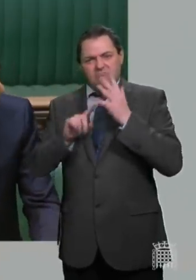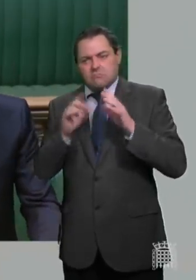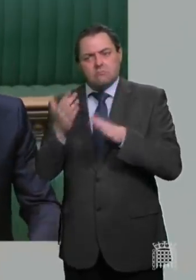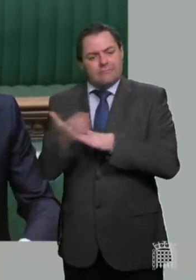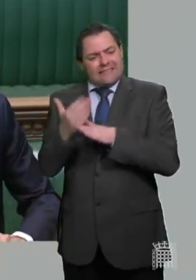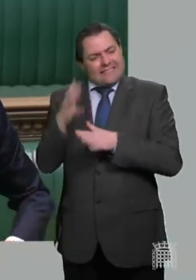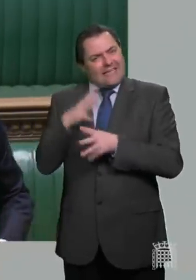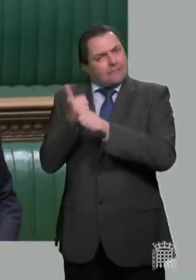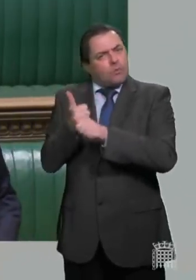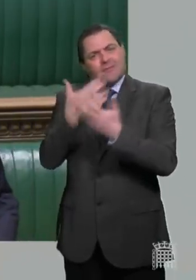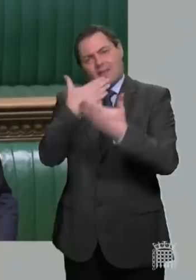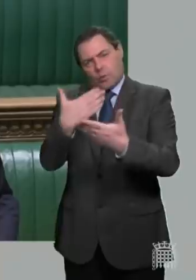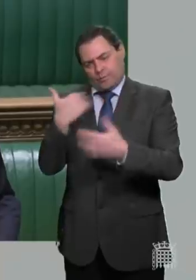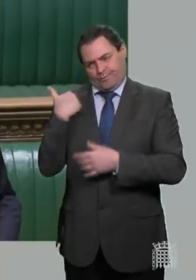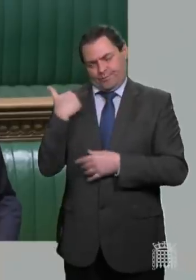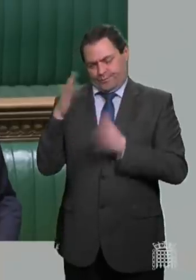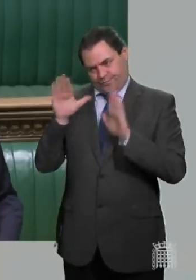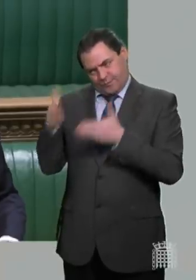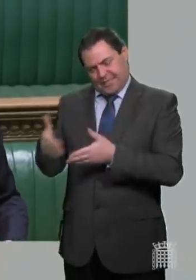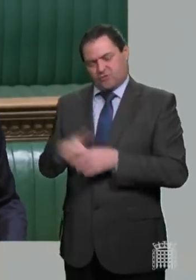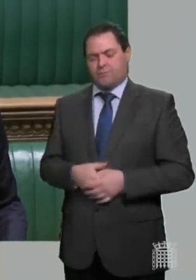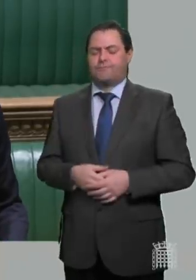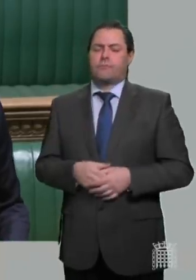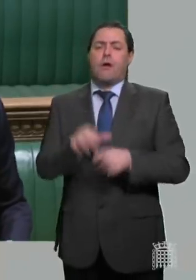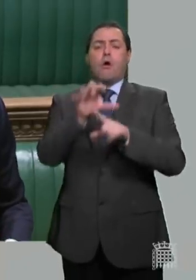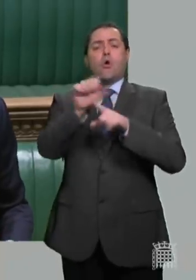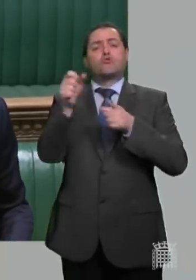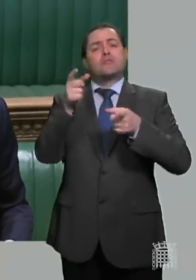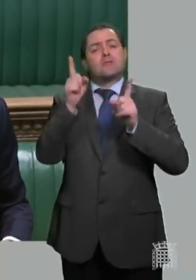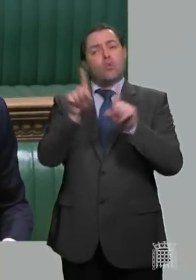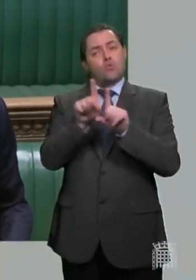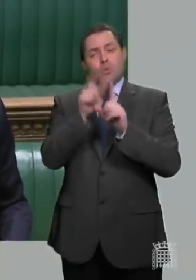With my right hon. Friend the Culture Secretary, we are making available £700 million